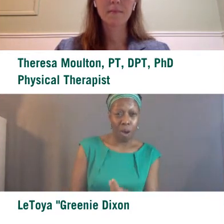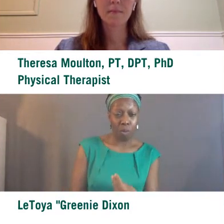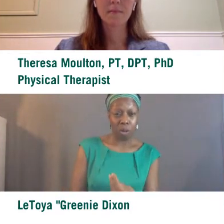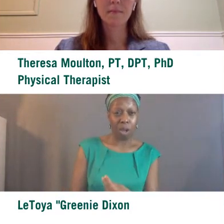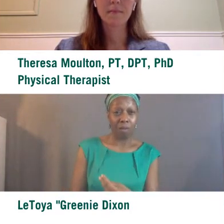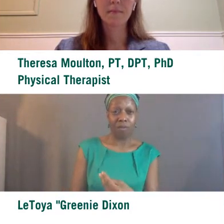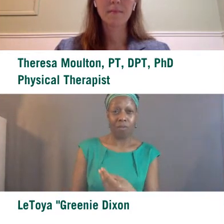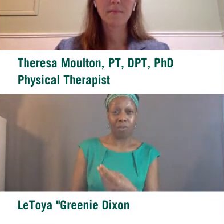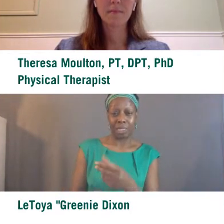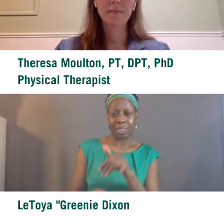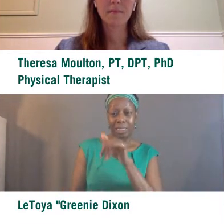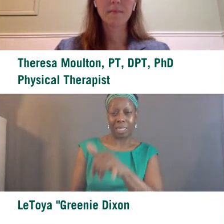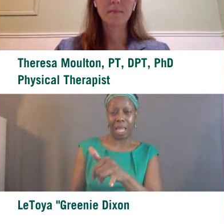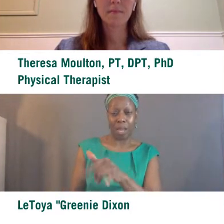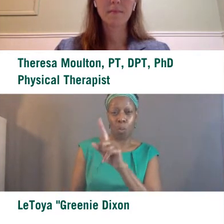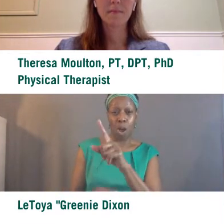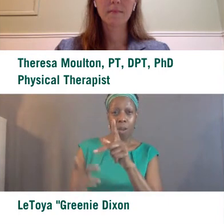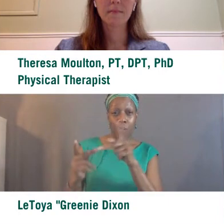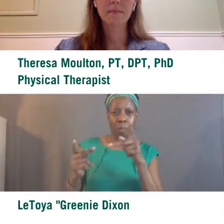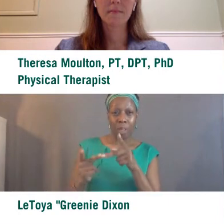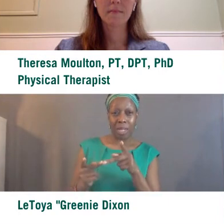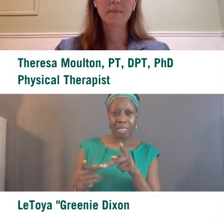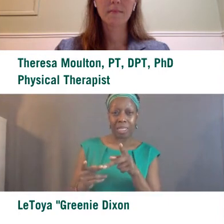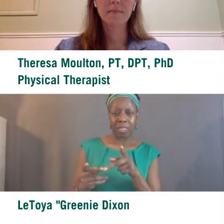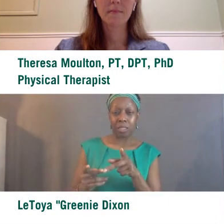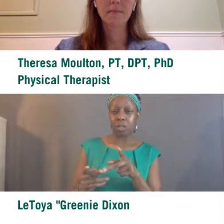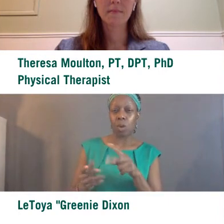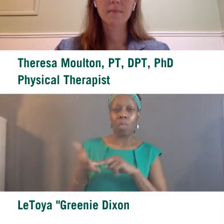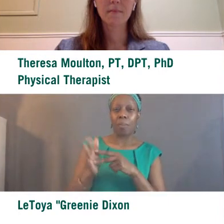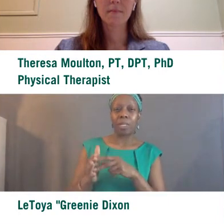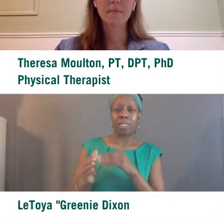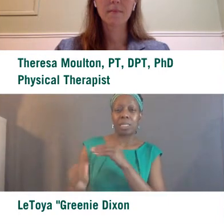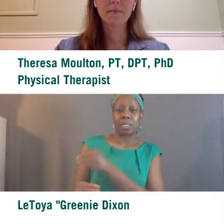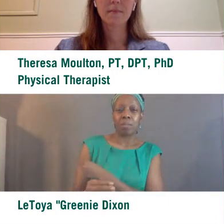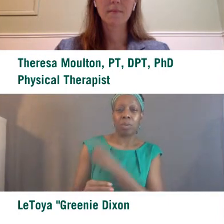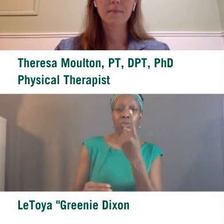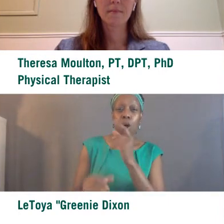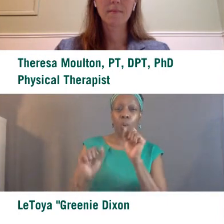But it obviously not if there is a contracture,